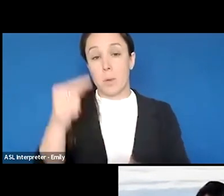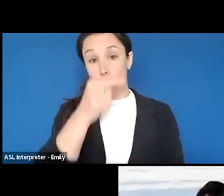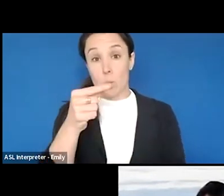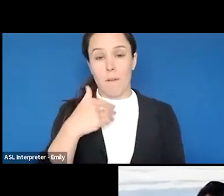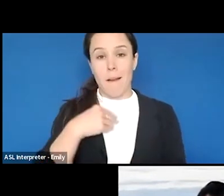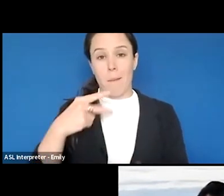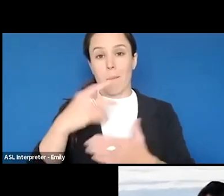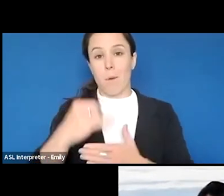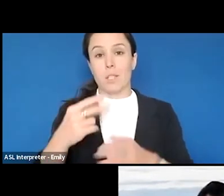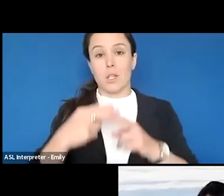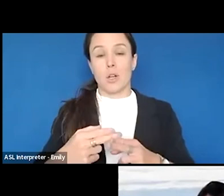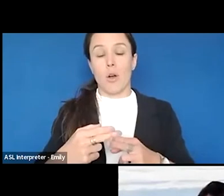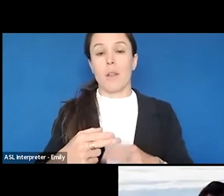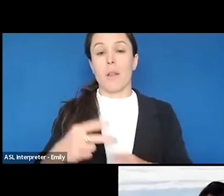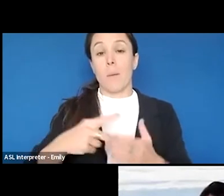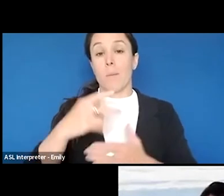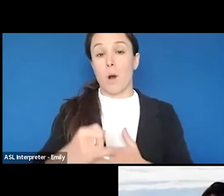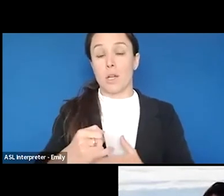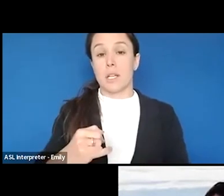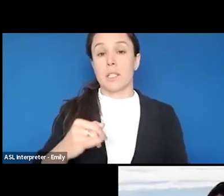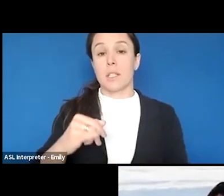called Project Euphonia which is specifically looking at this issue